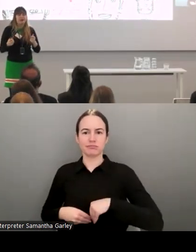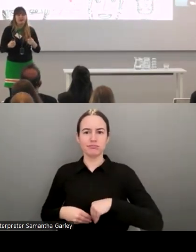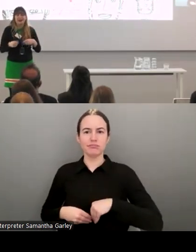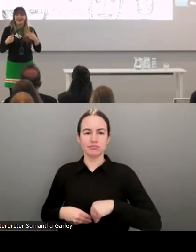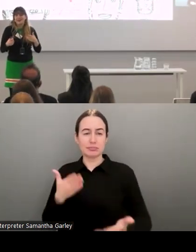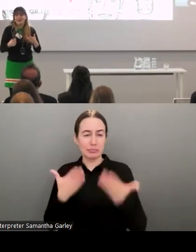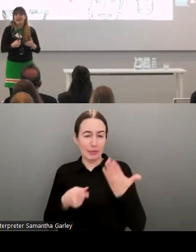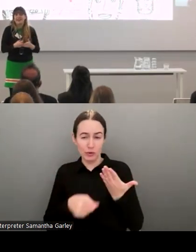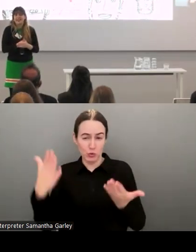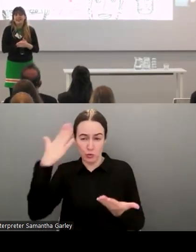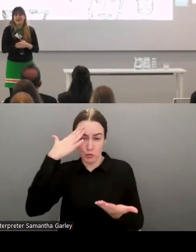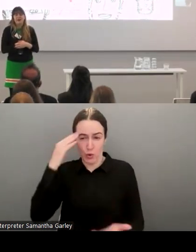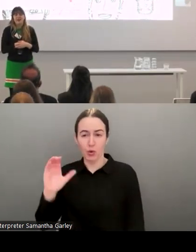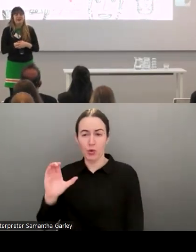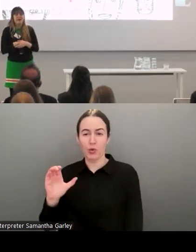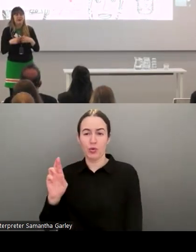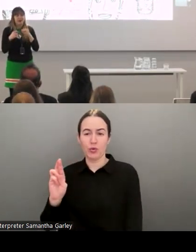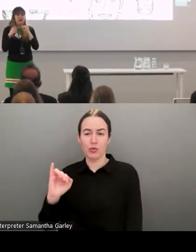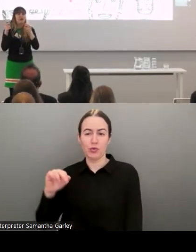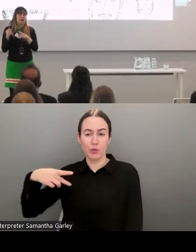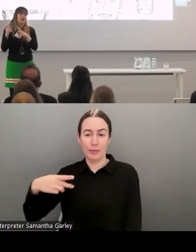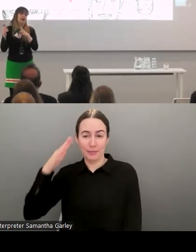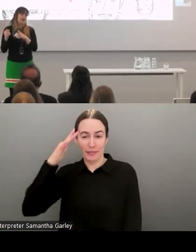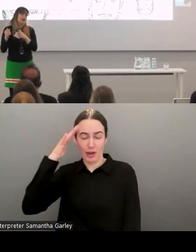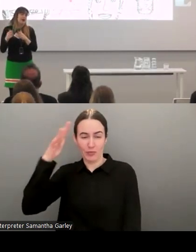but that definitely is a theory that can open up for like, more and